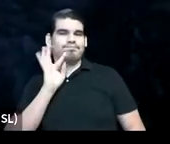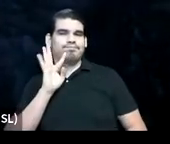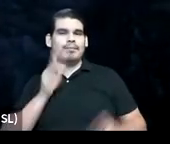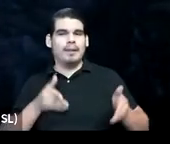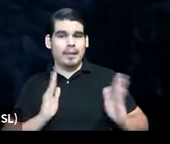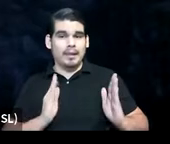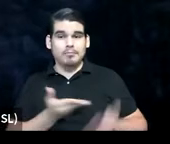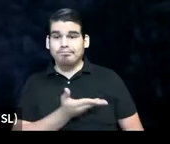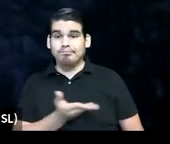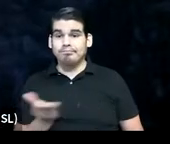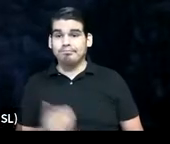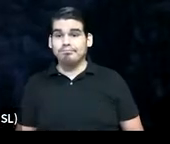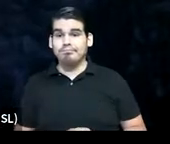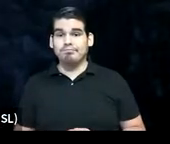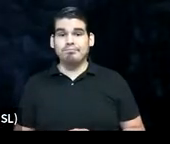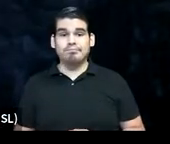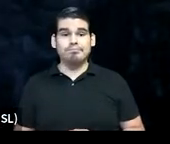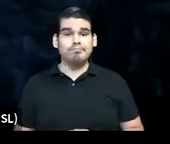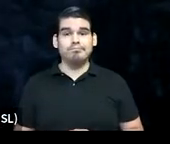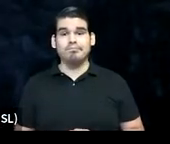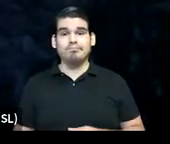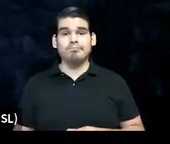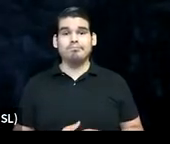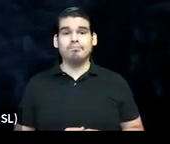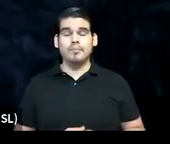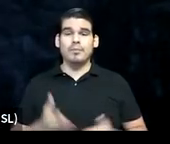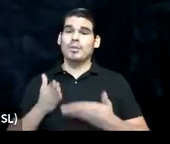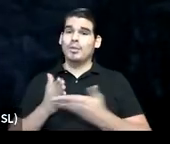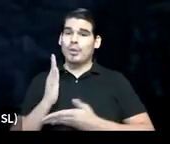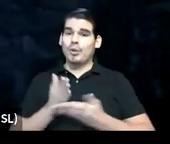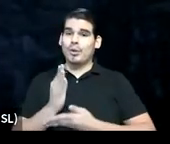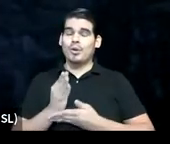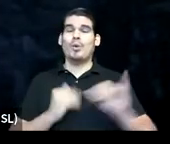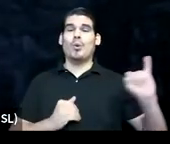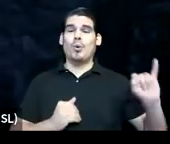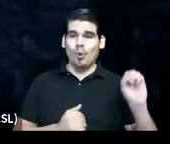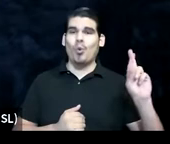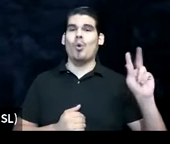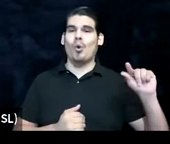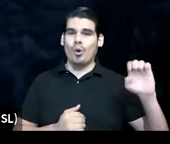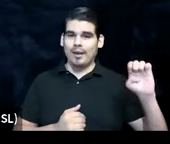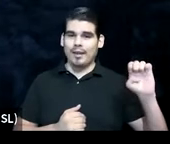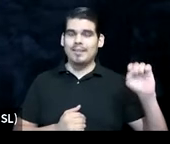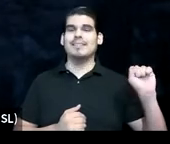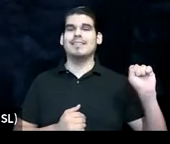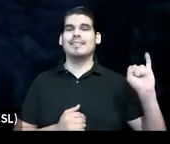Jorge Silva: Okay so mine. I joined in late so there has to be something actually working on this just something that I noticed because there was a student from Region